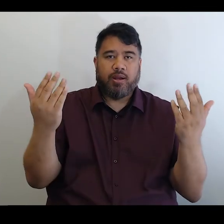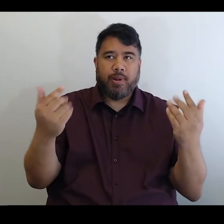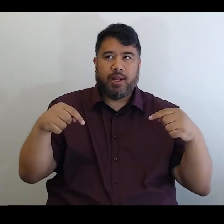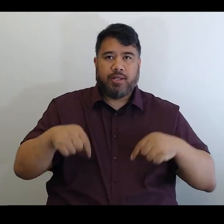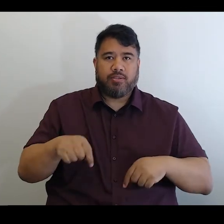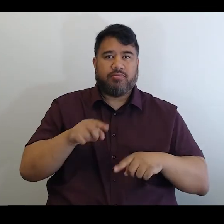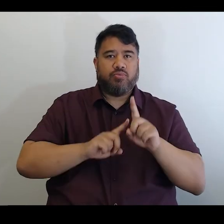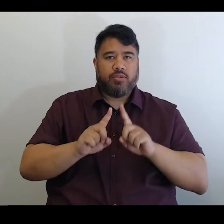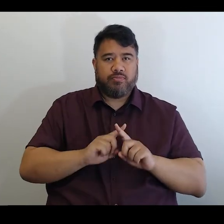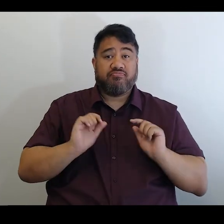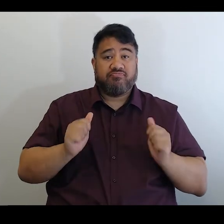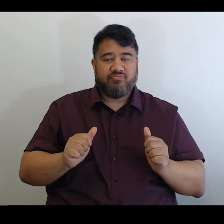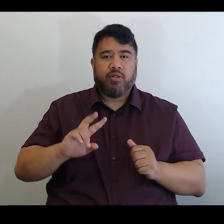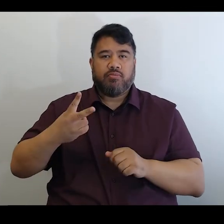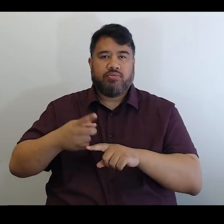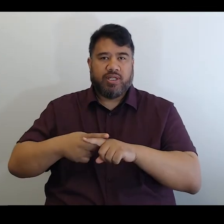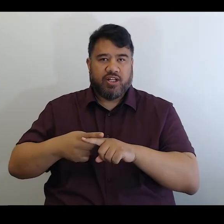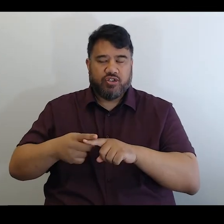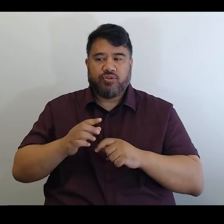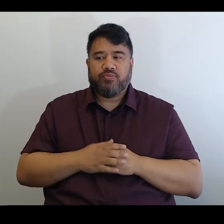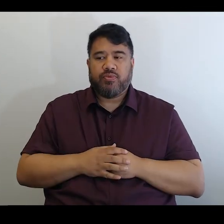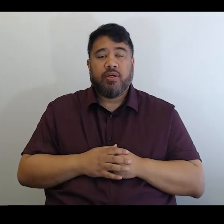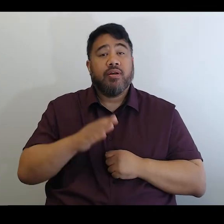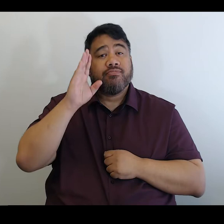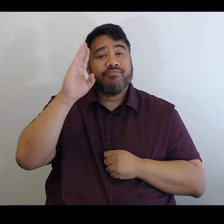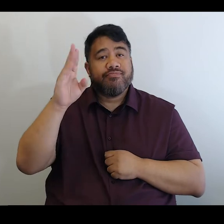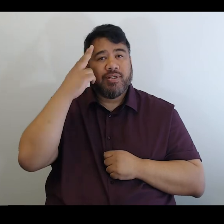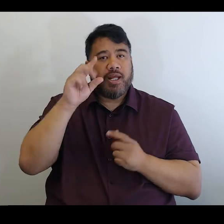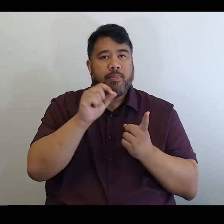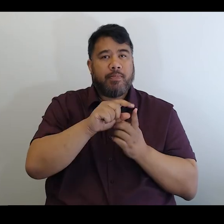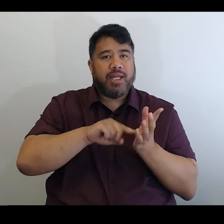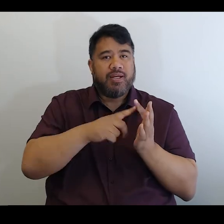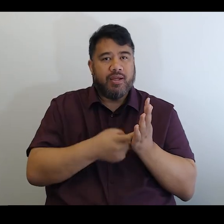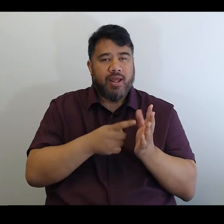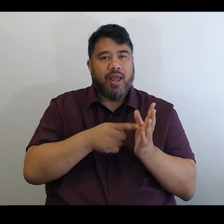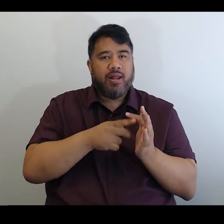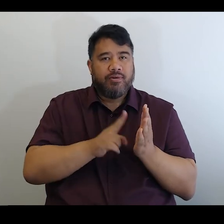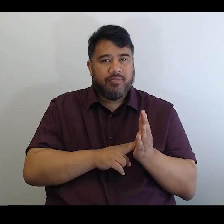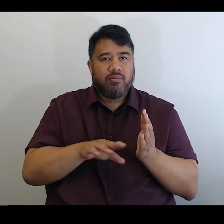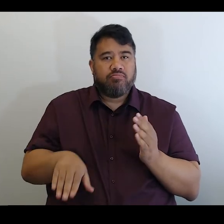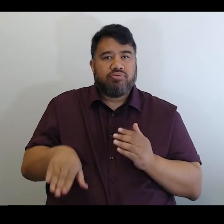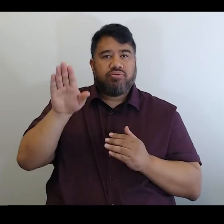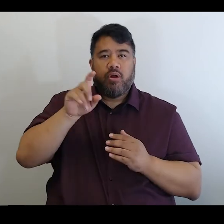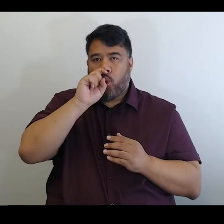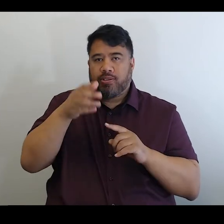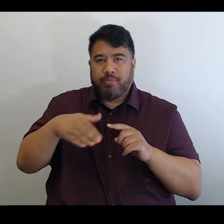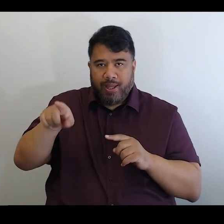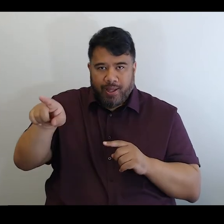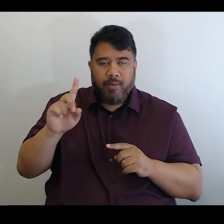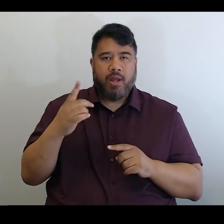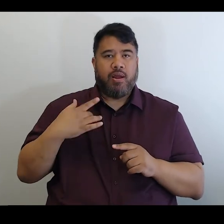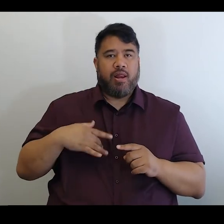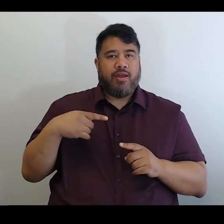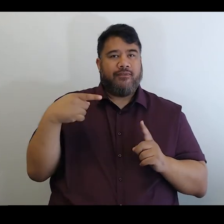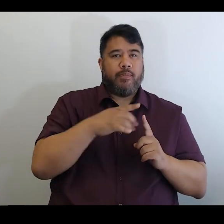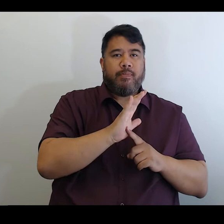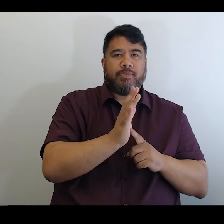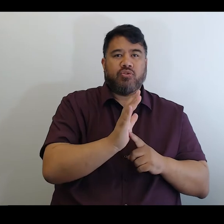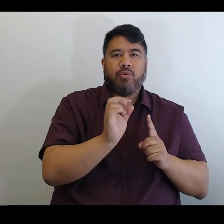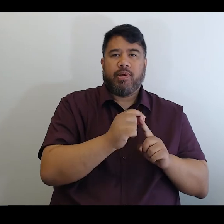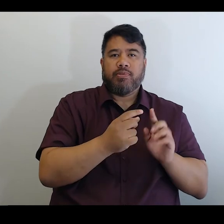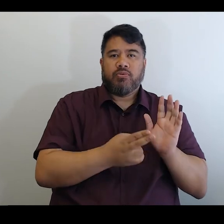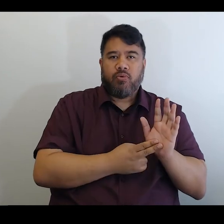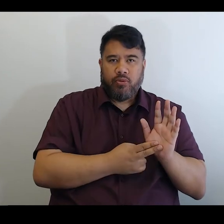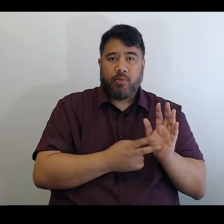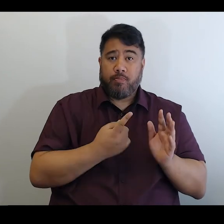Kia ora everybody, so my name is Peter Allen and I come from Hawke’s Bay, but I’m currently living in Palmerston North and I’m a vision impaired person.